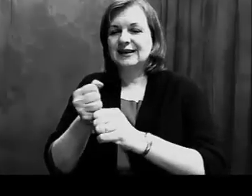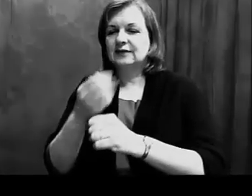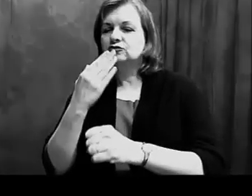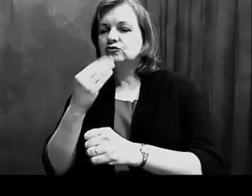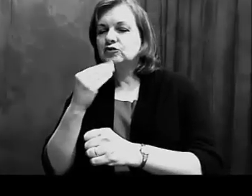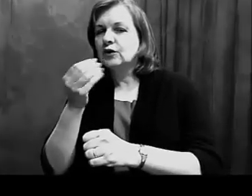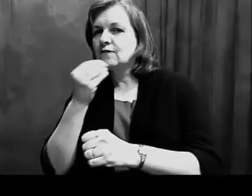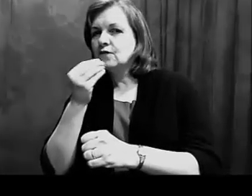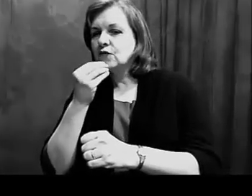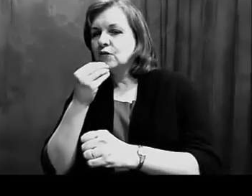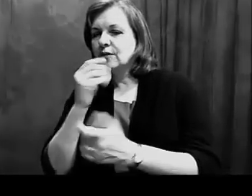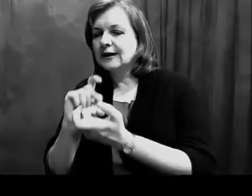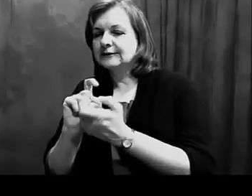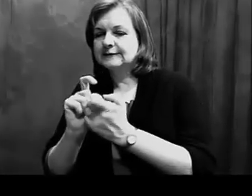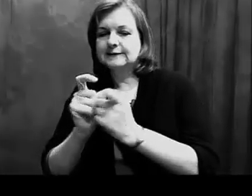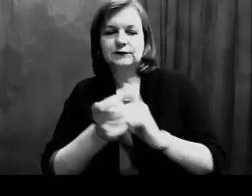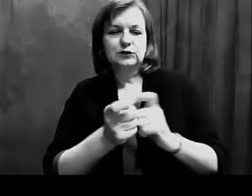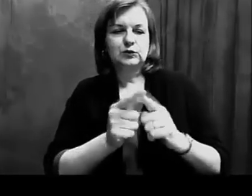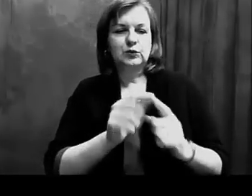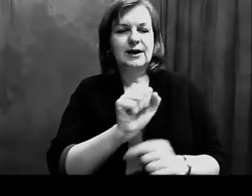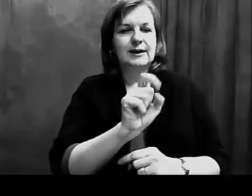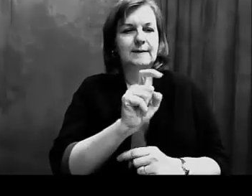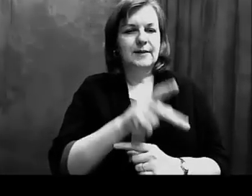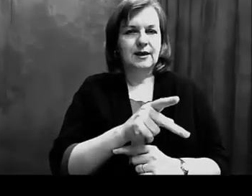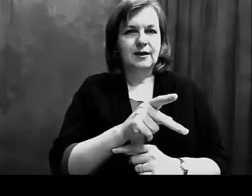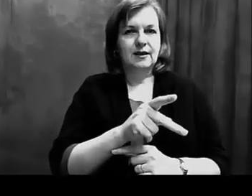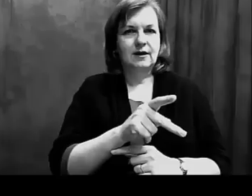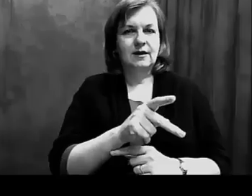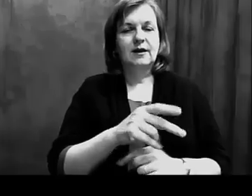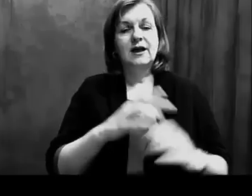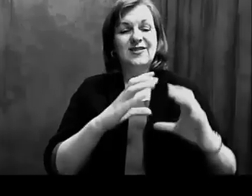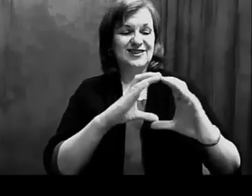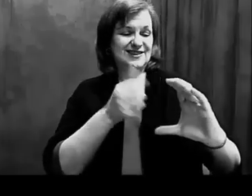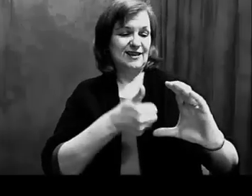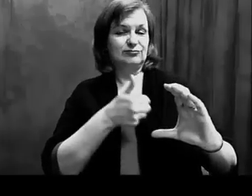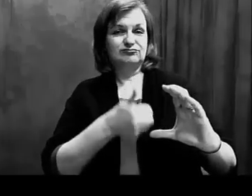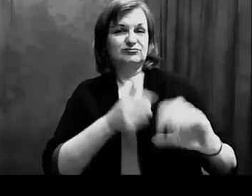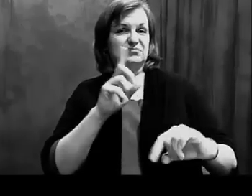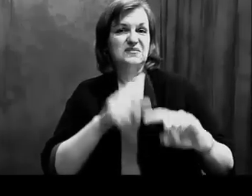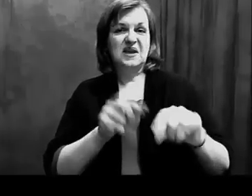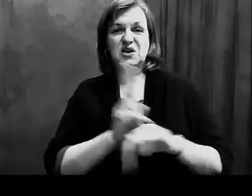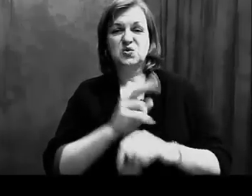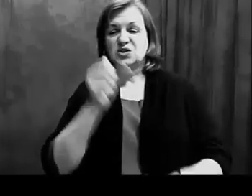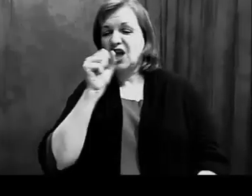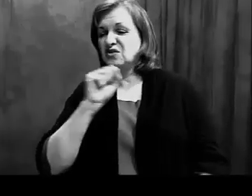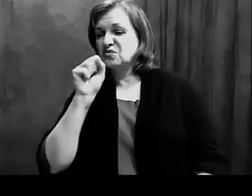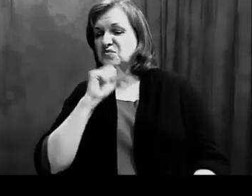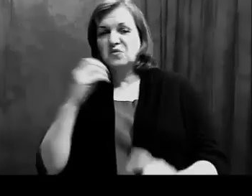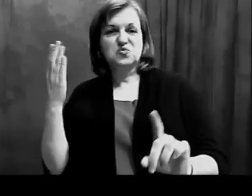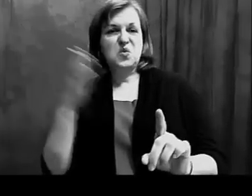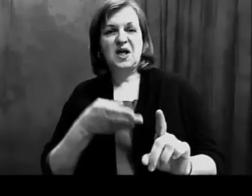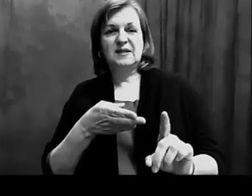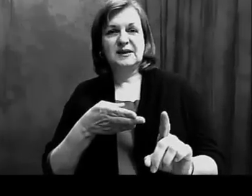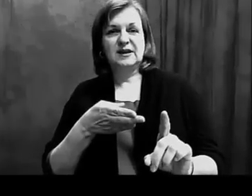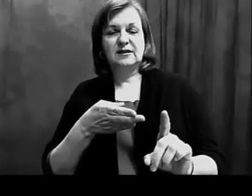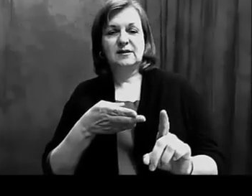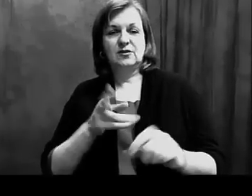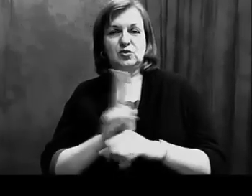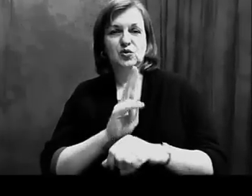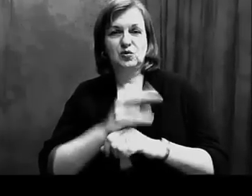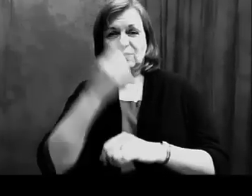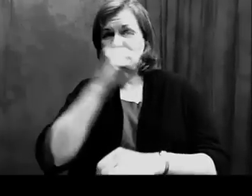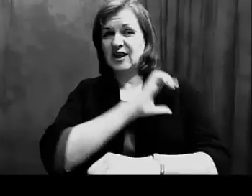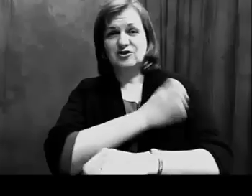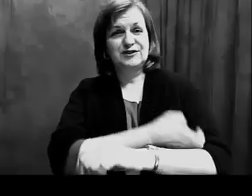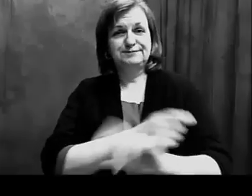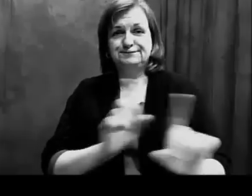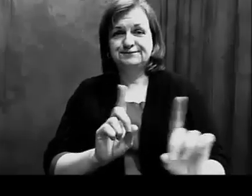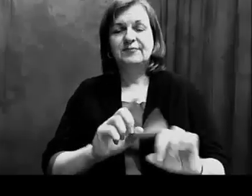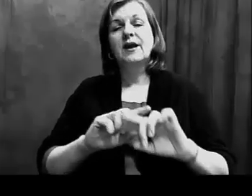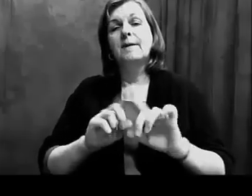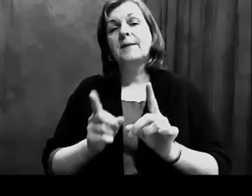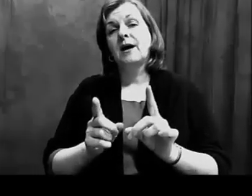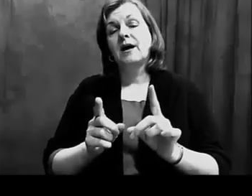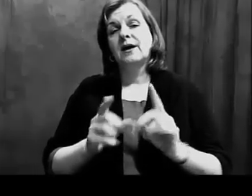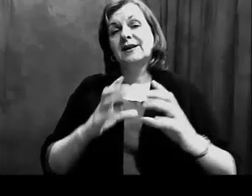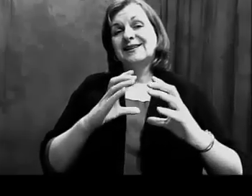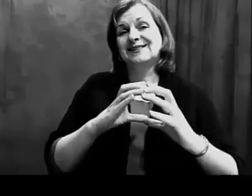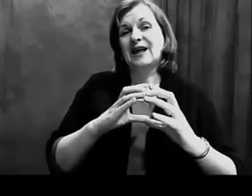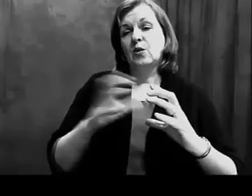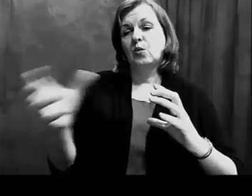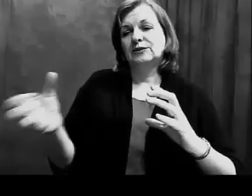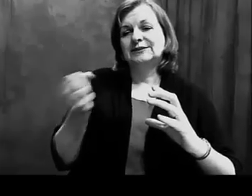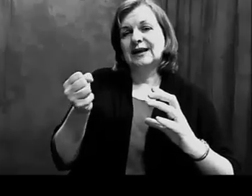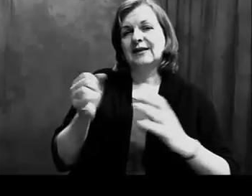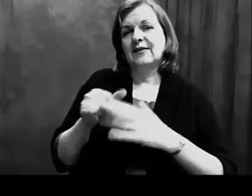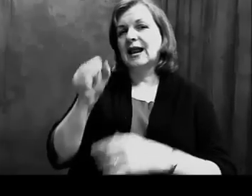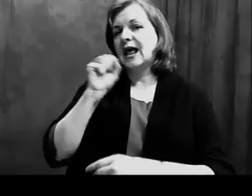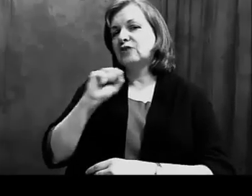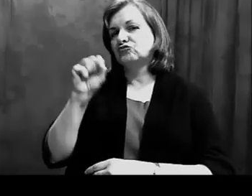and converts it into ATP - A cell cannot use an ice cream cone directly to do any of its jobs but it will take the ice cream cone and convert